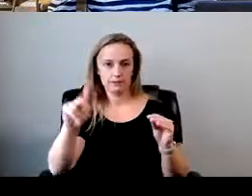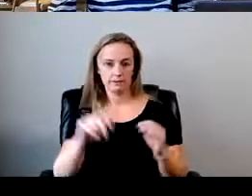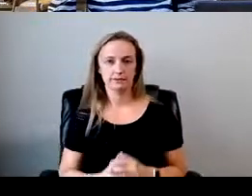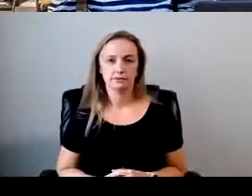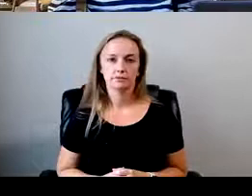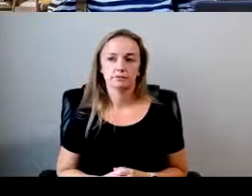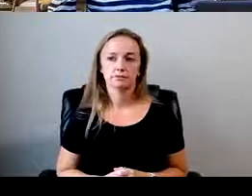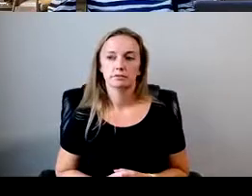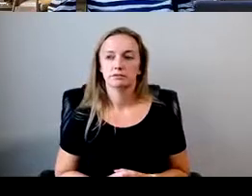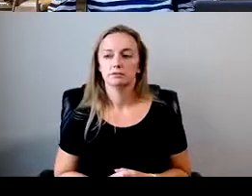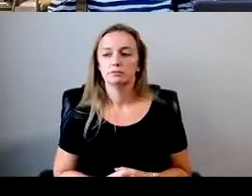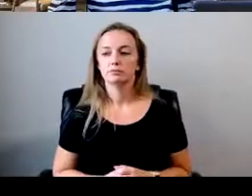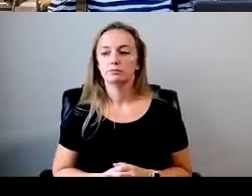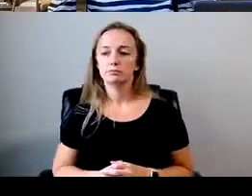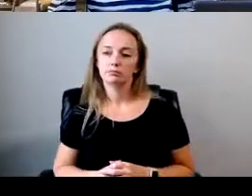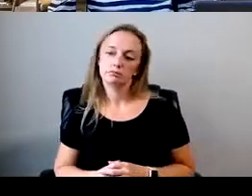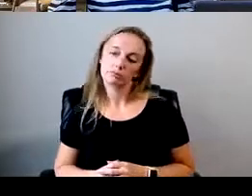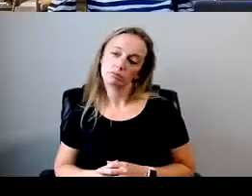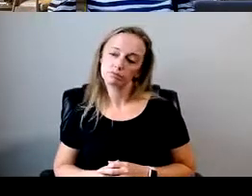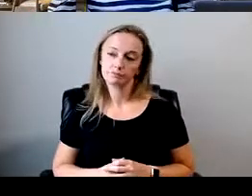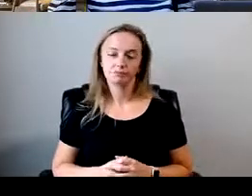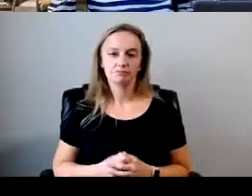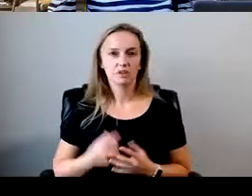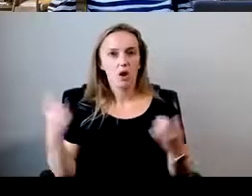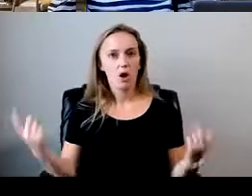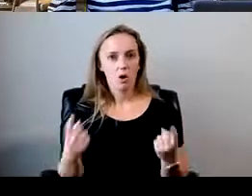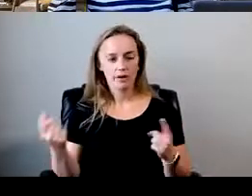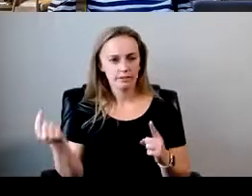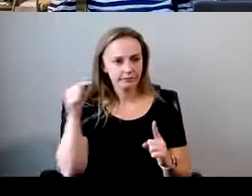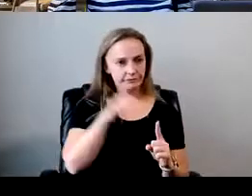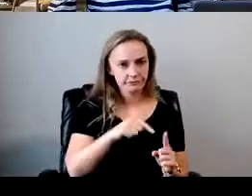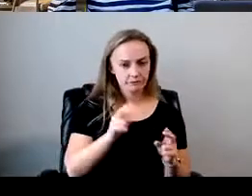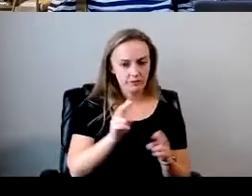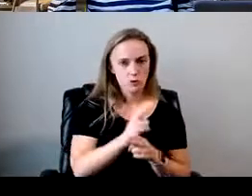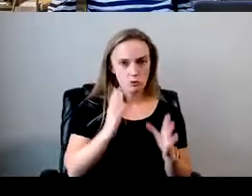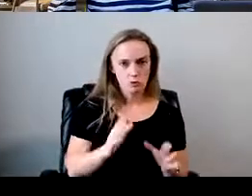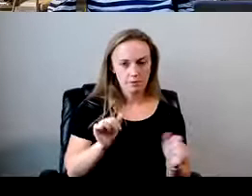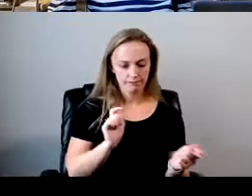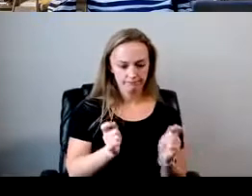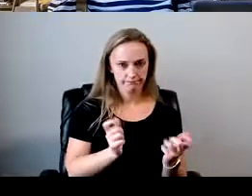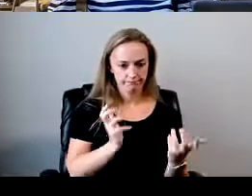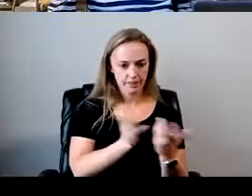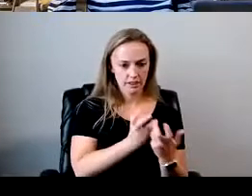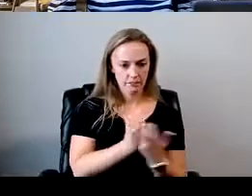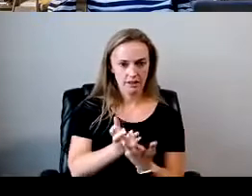And always going back to the user and being able to customize their information. So, for example,